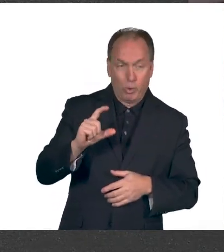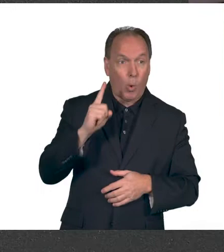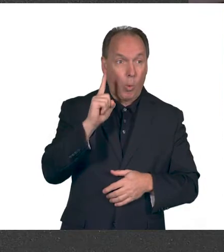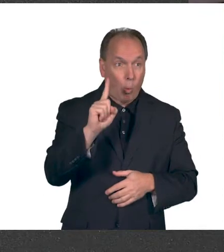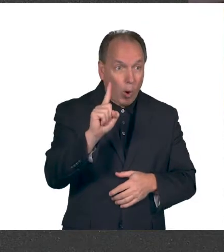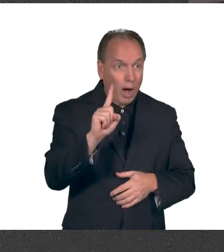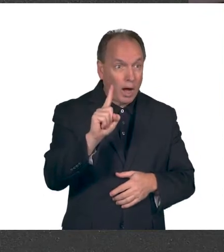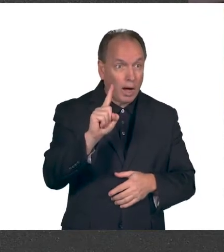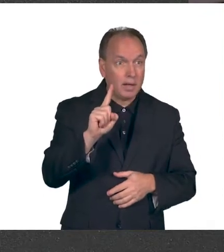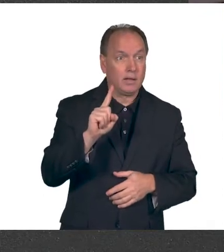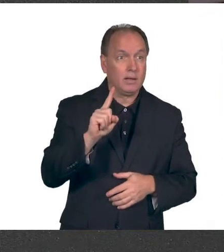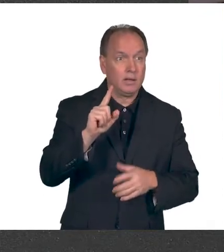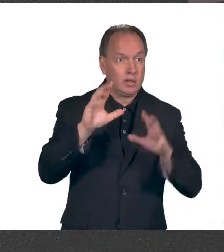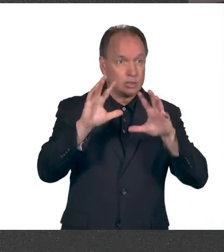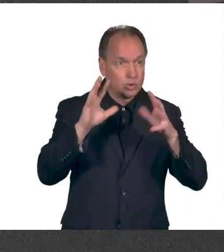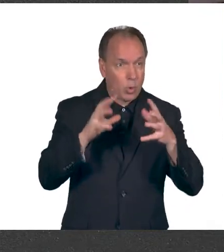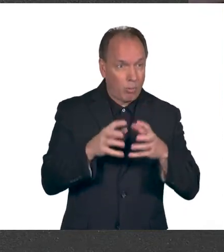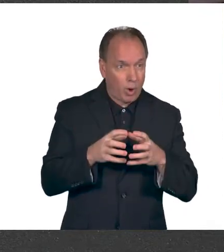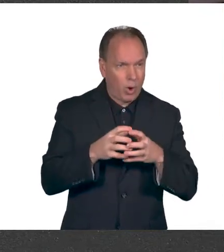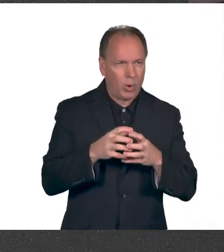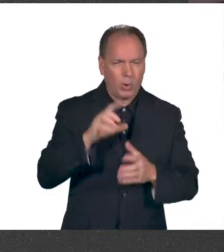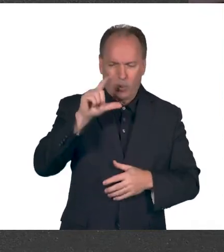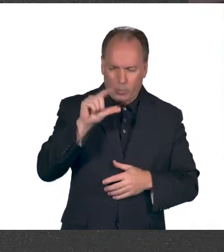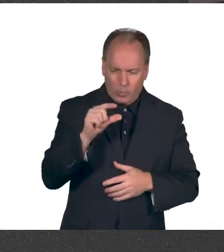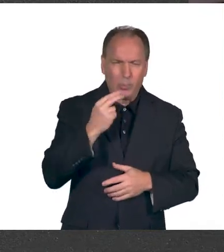one, he's one snowball he's tiny.